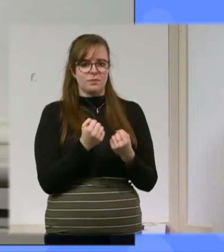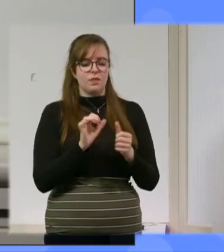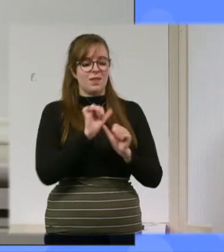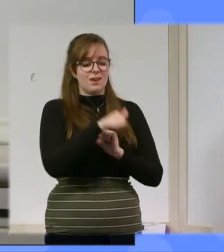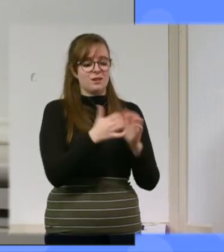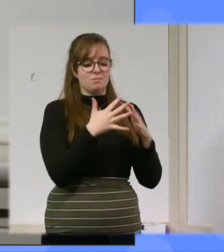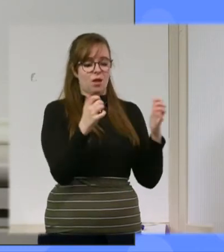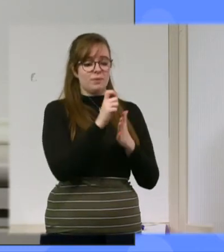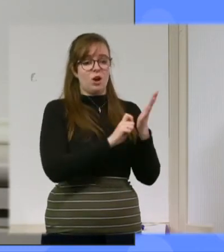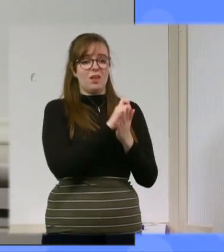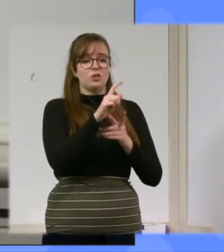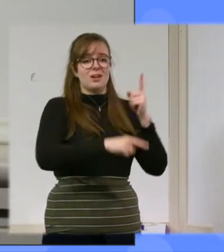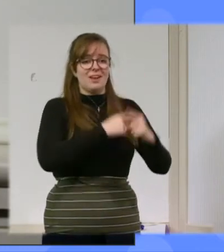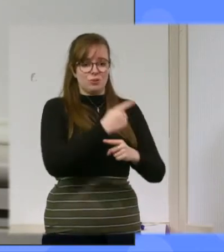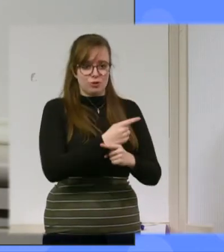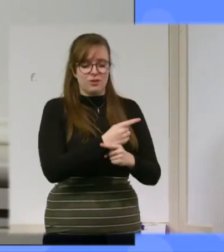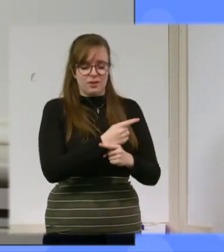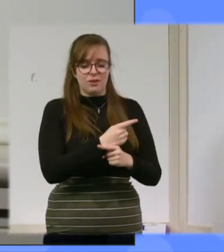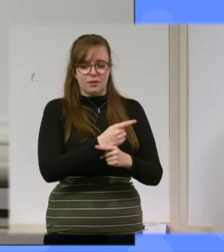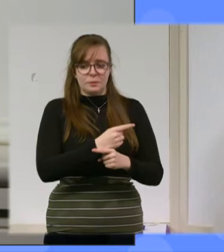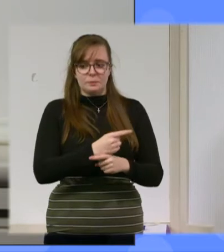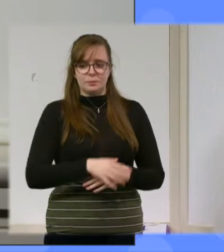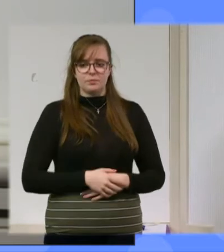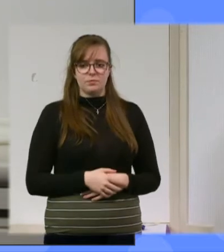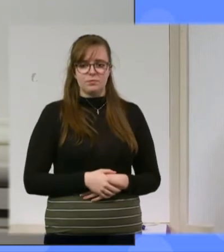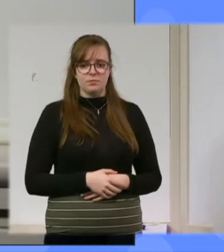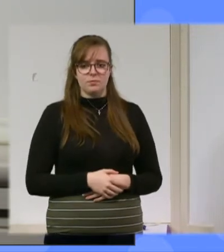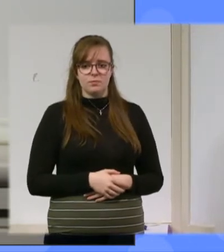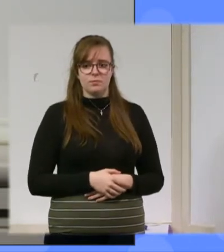elections next year and it will be taken on the basis of listening to people like